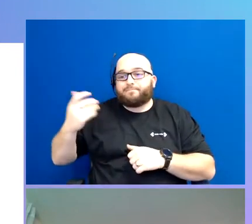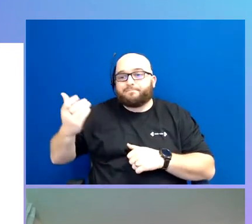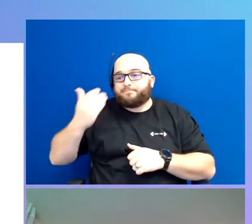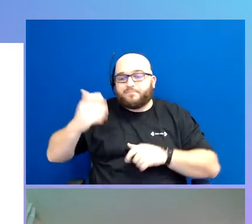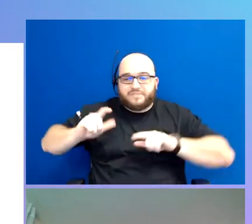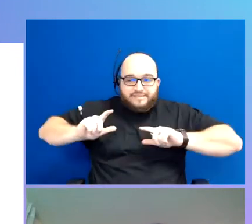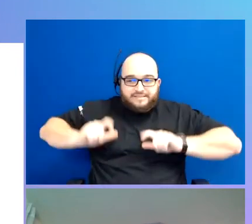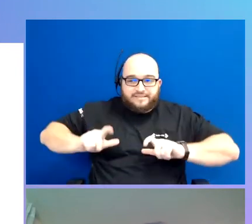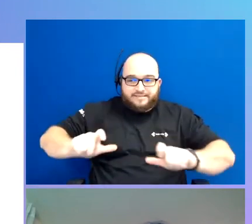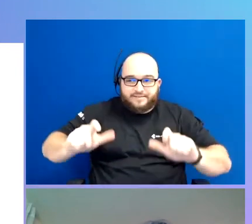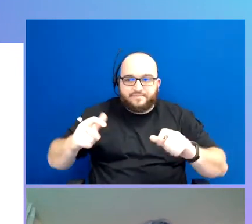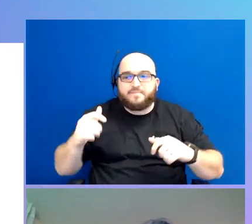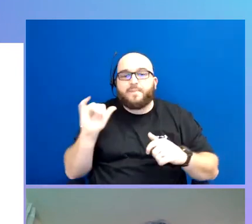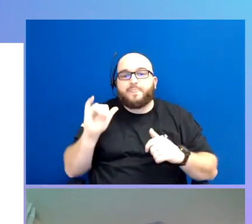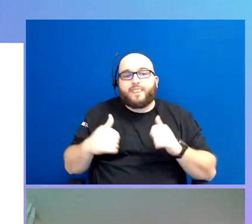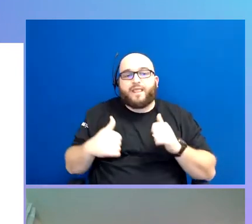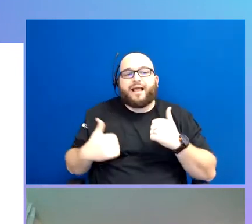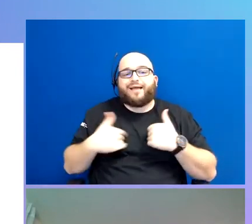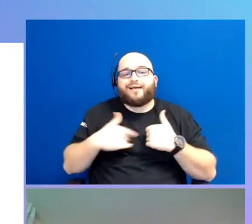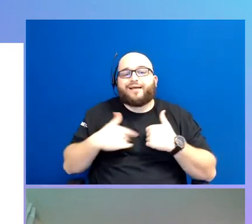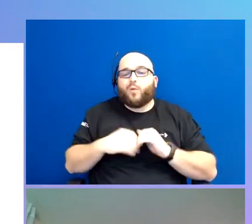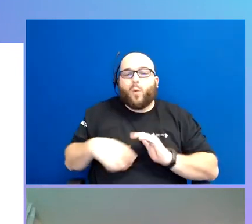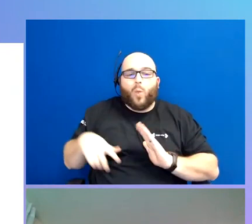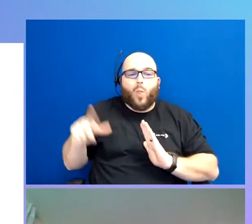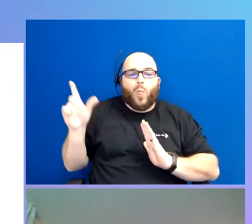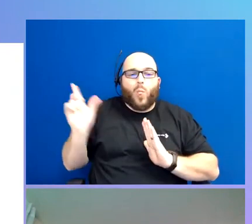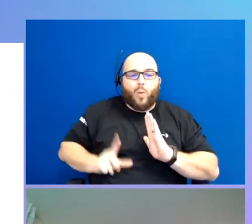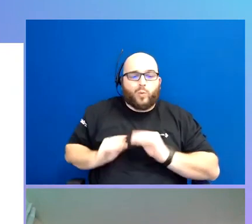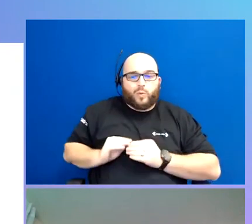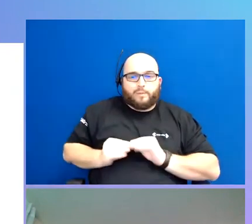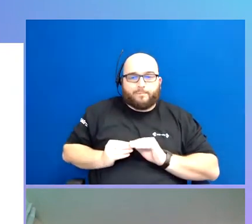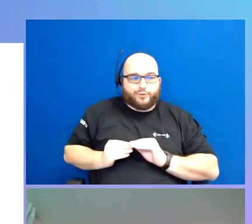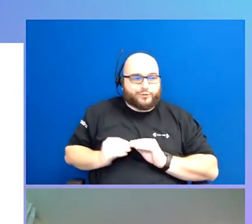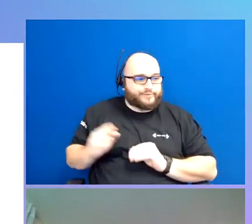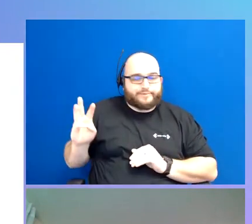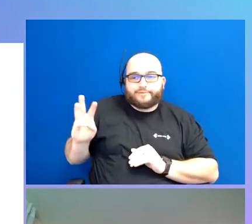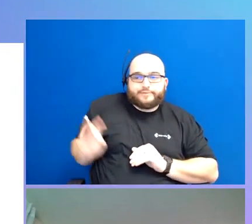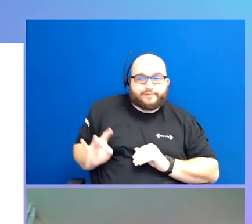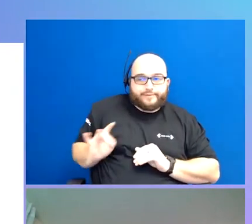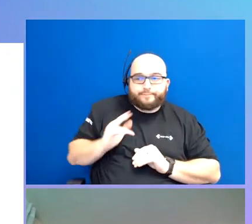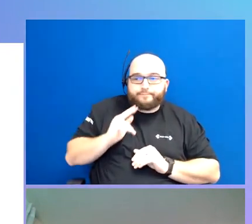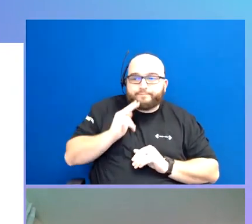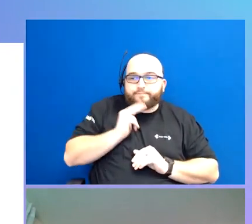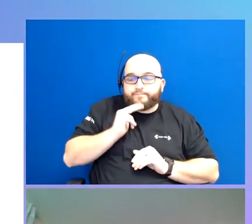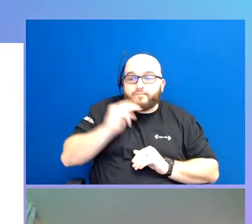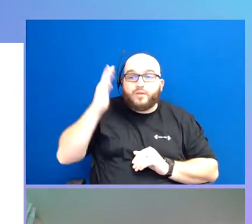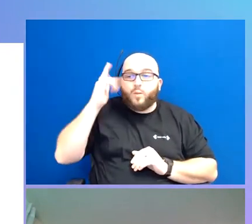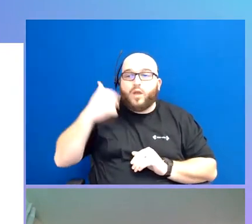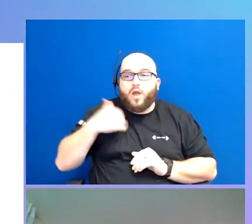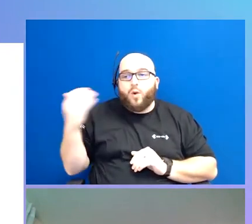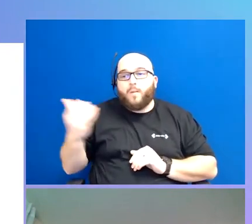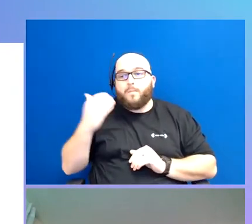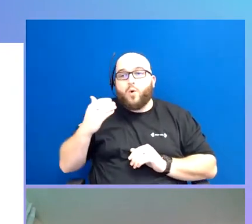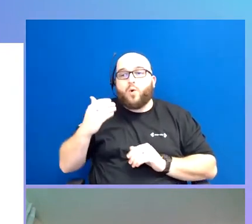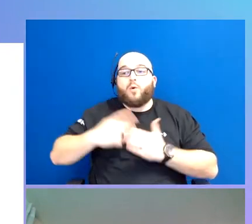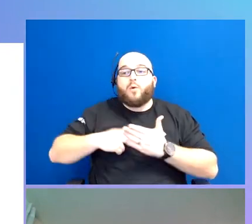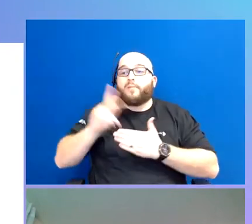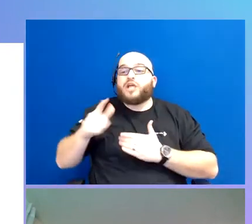that has the lowest attendance, uh, because our mobile program